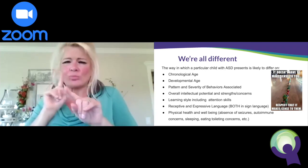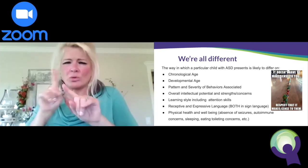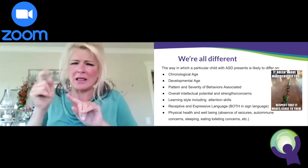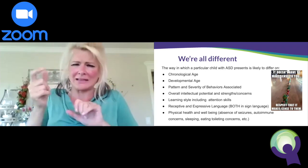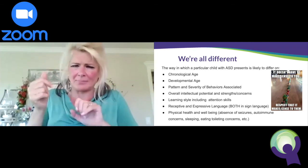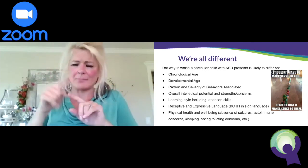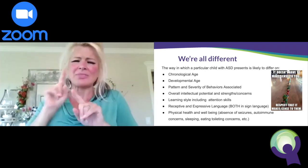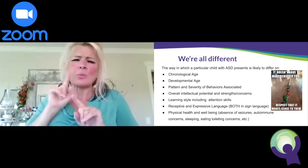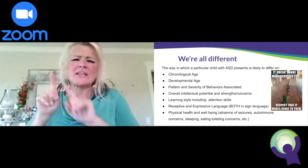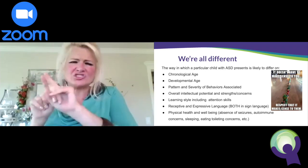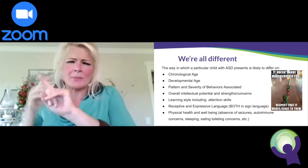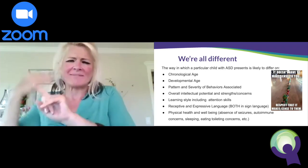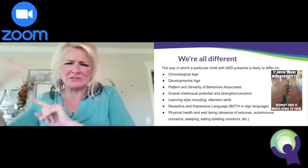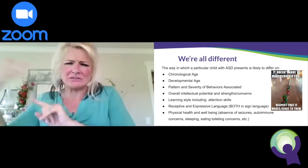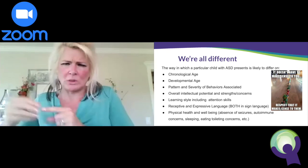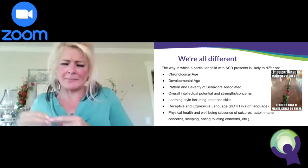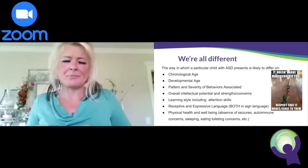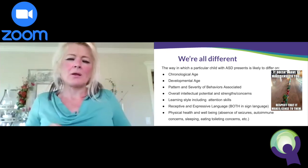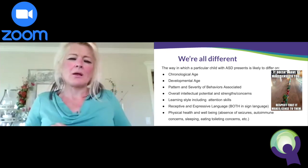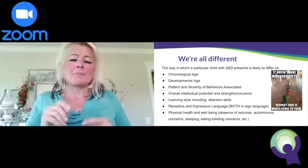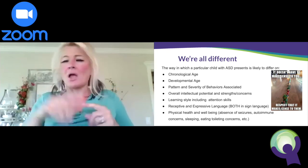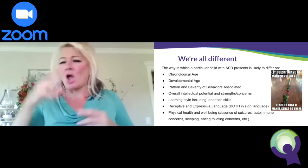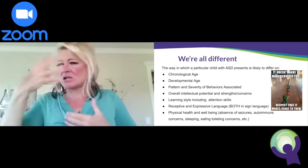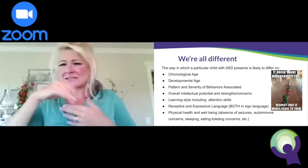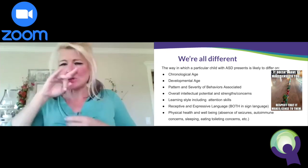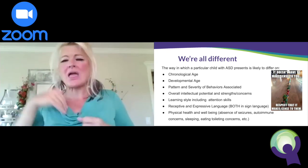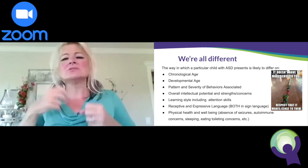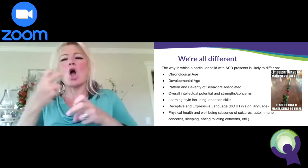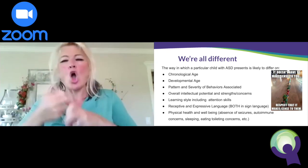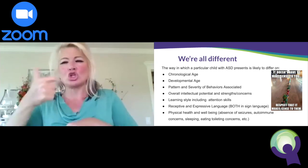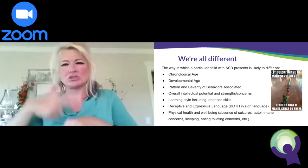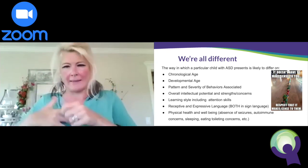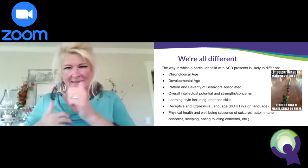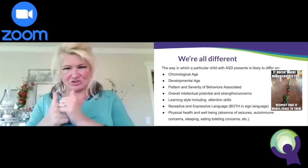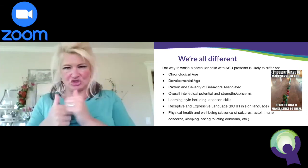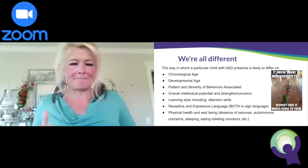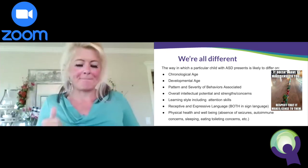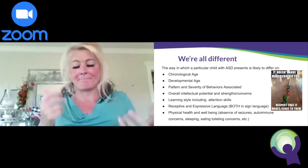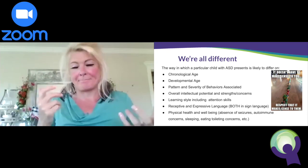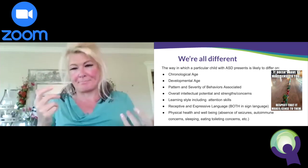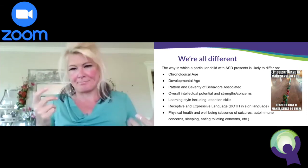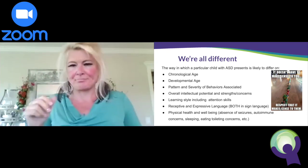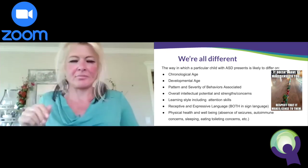if they're not signing, how are they supposed to learn or how are they learning? And autistic kids too have a harder time